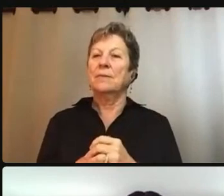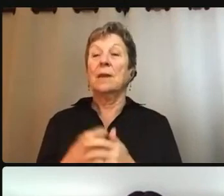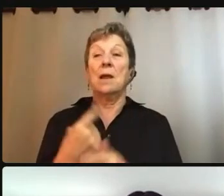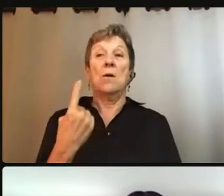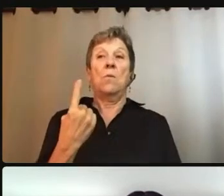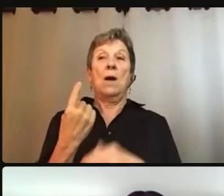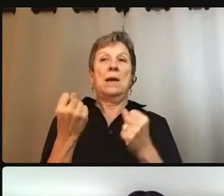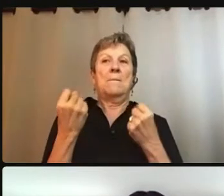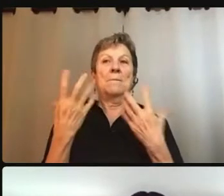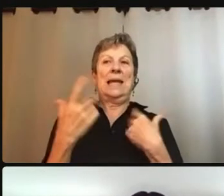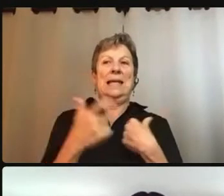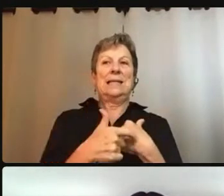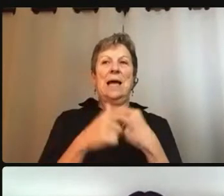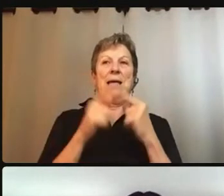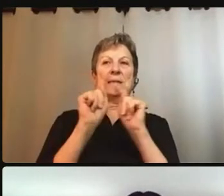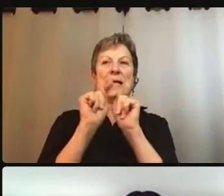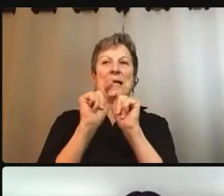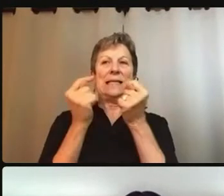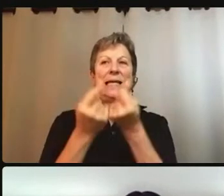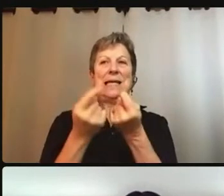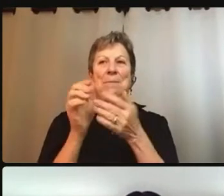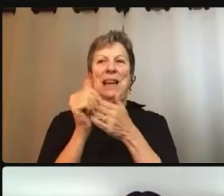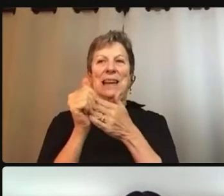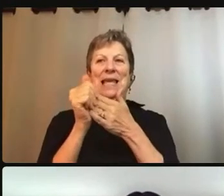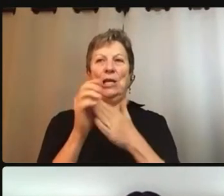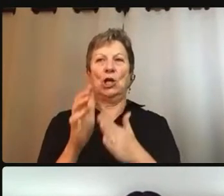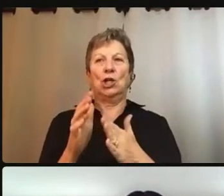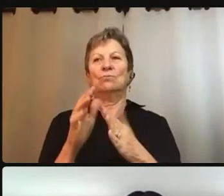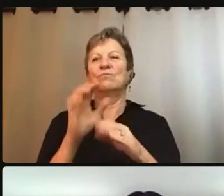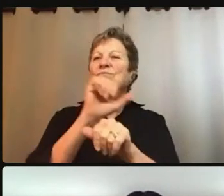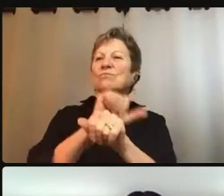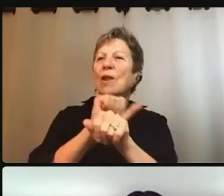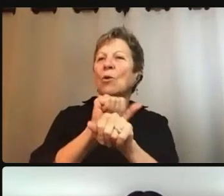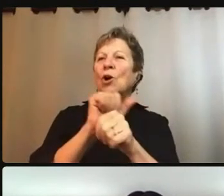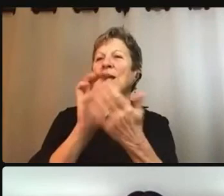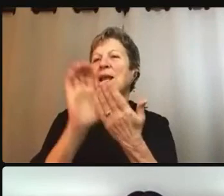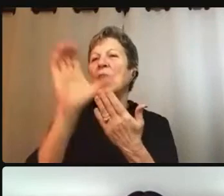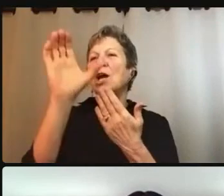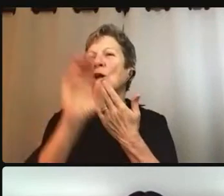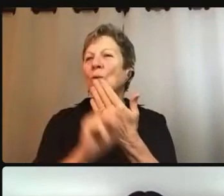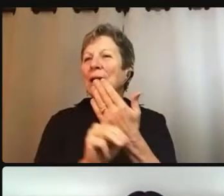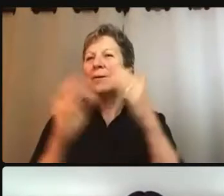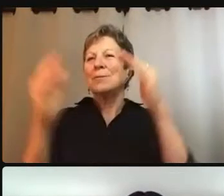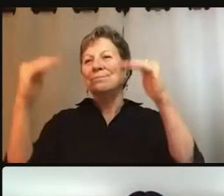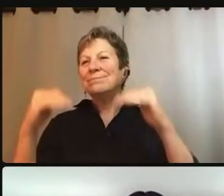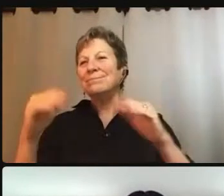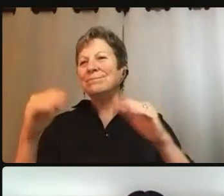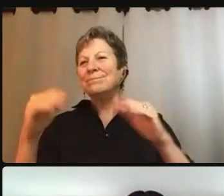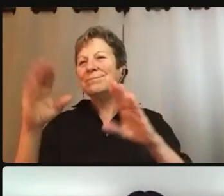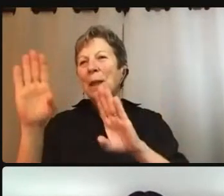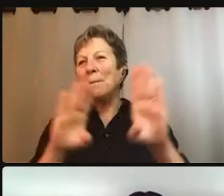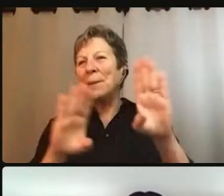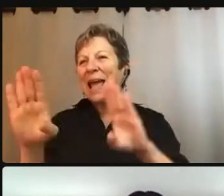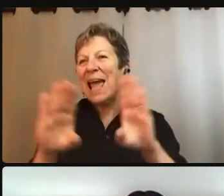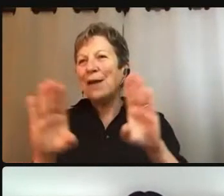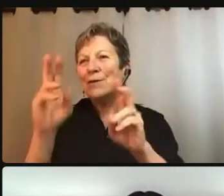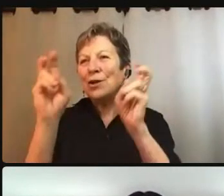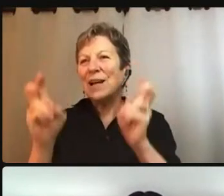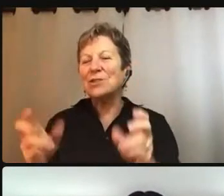YOU GUYS CAN LOOK OVER BUT I WILL HIGHLIGHT SOME OF THOSE. ONE I WAS MULTIPLE TIMES TEAM